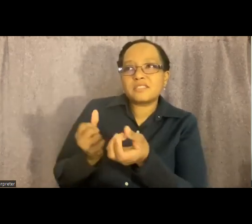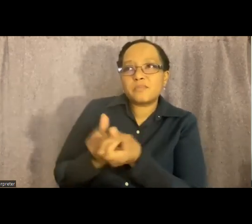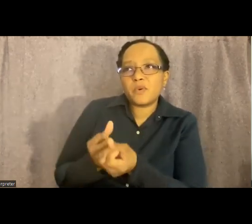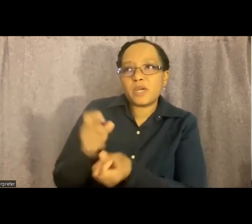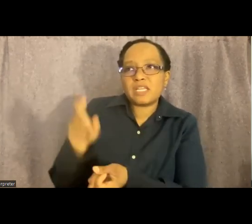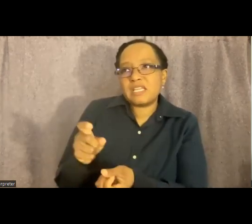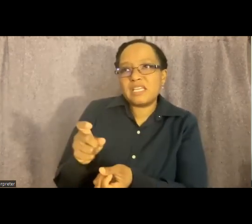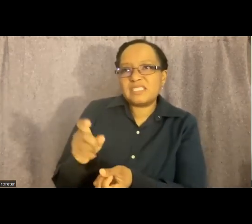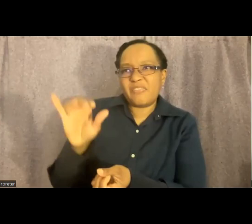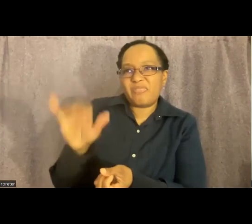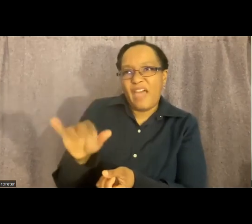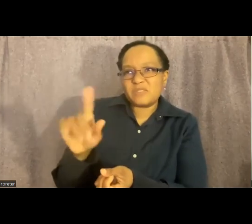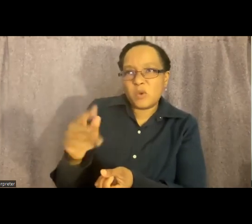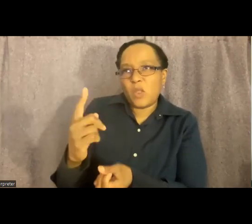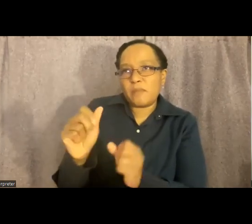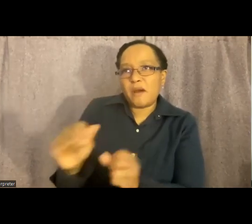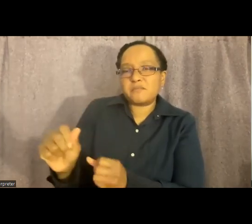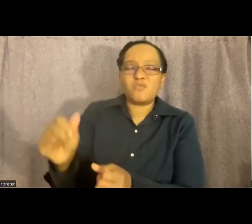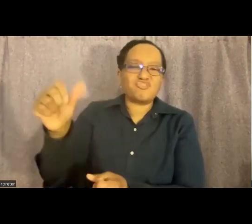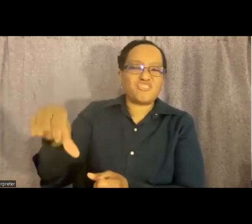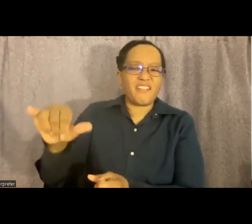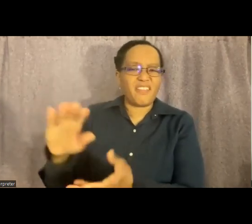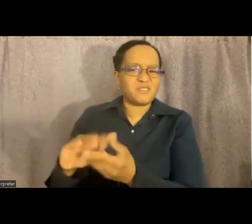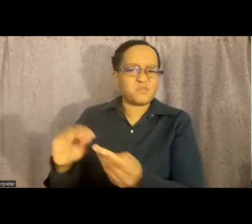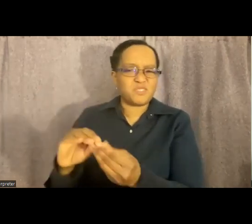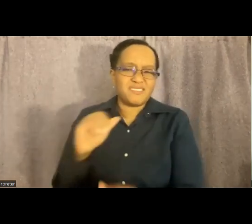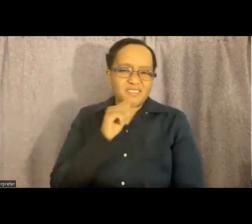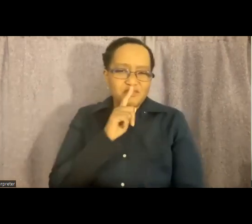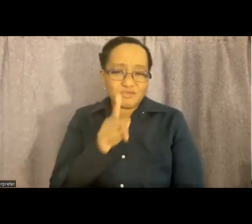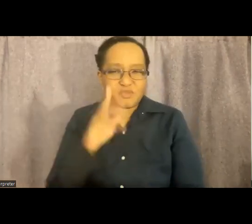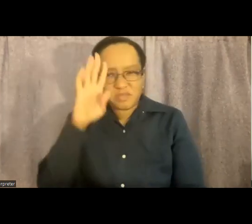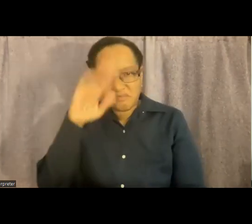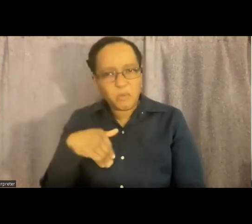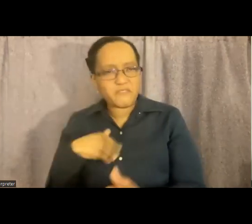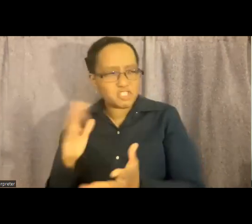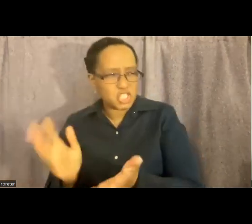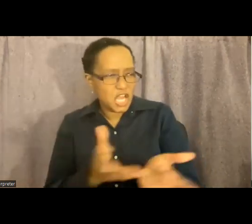We need to reject that, one because we know that is not true in talking with people.